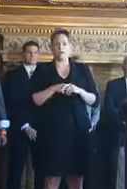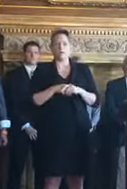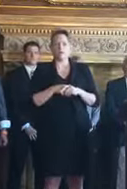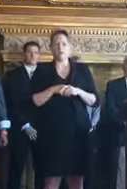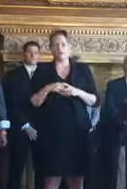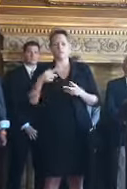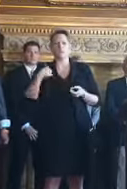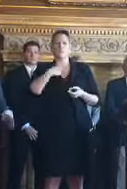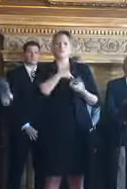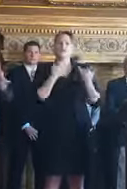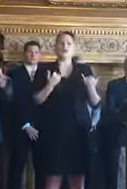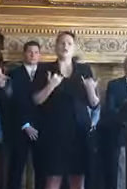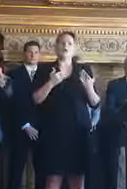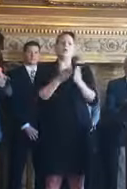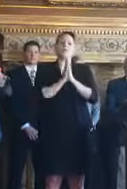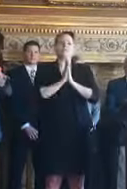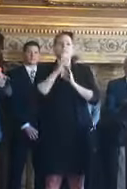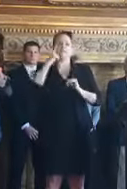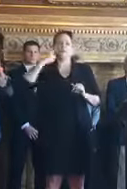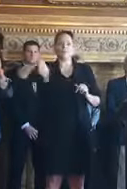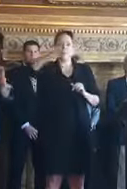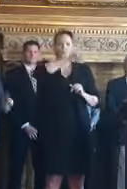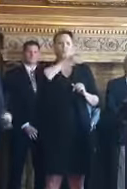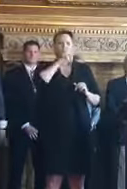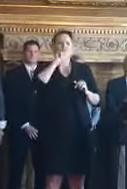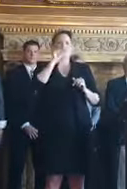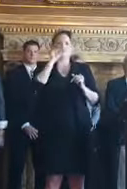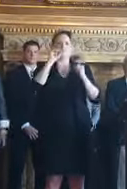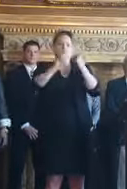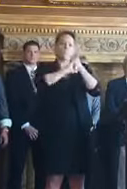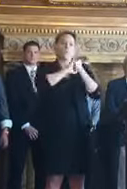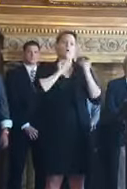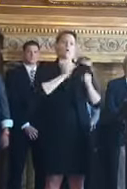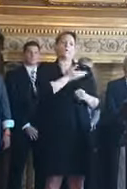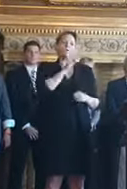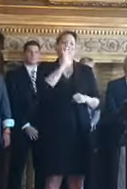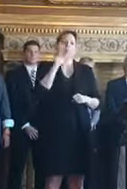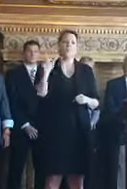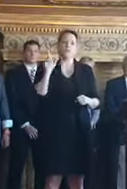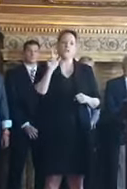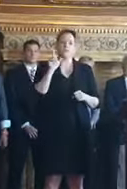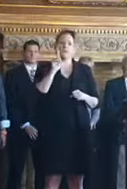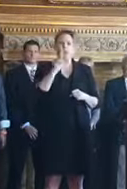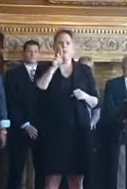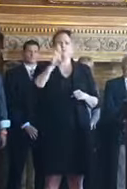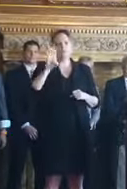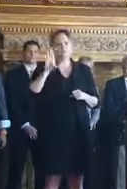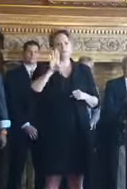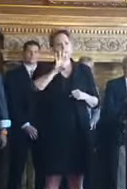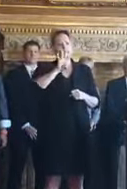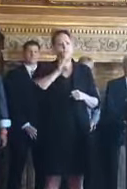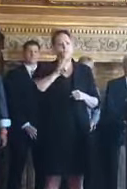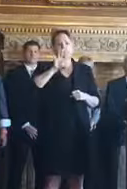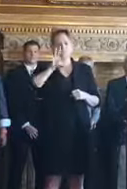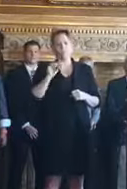access to high quality of life. So we ask for you to support our bill, LRB4250.